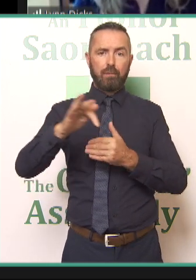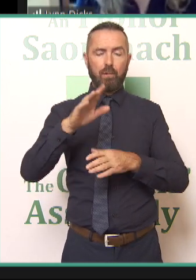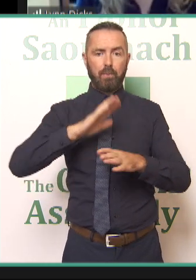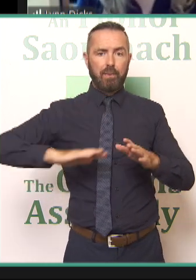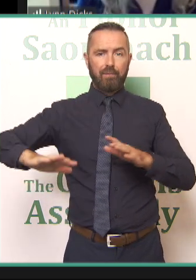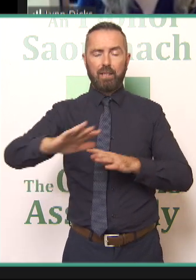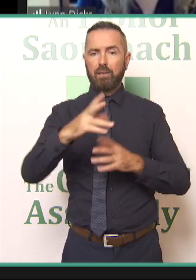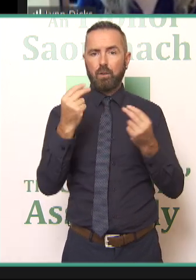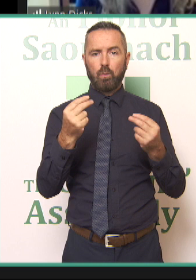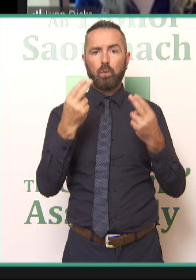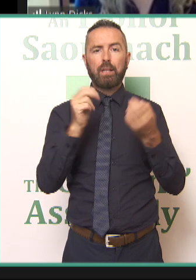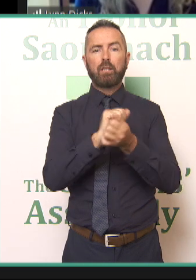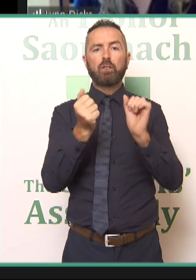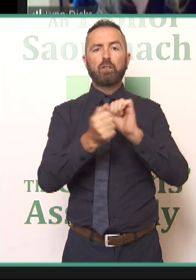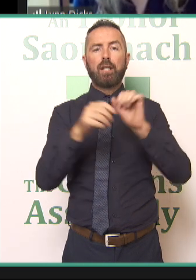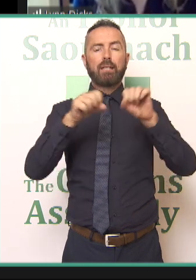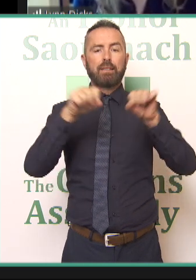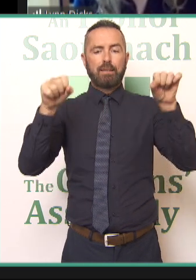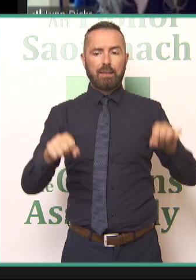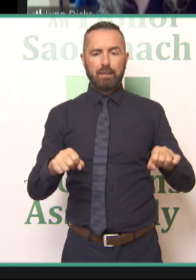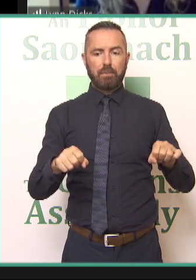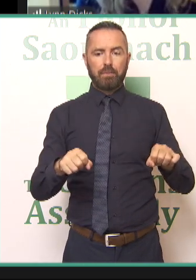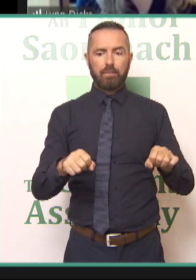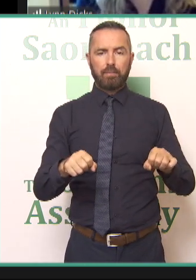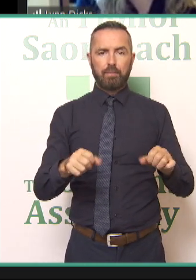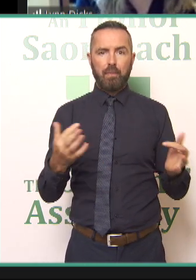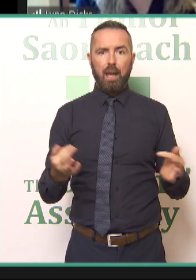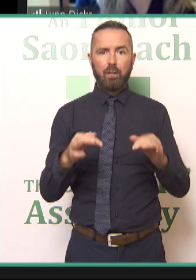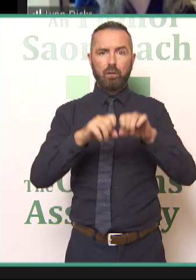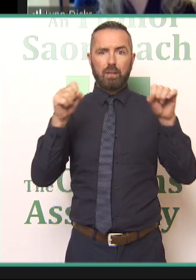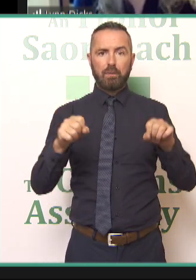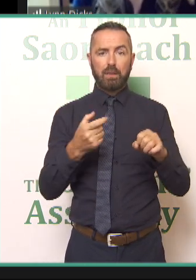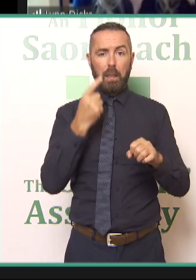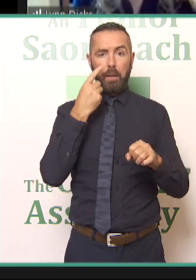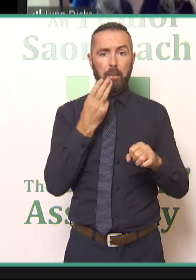redesign agricultural systems so that instead of the picture on the left which is a perennial fruit